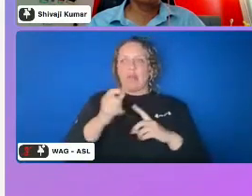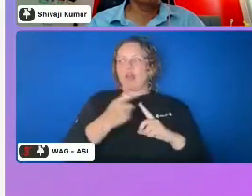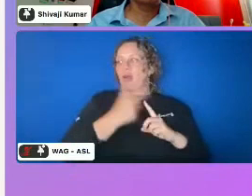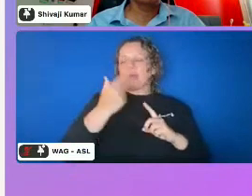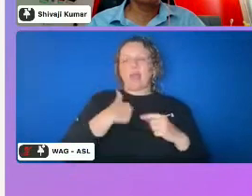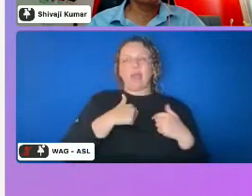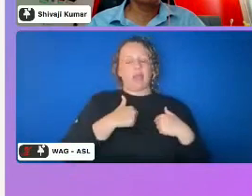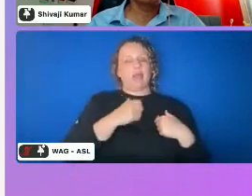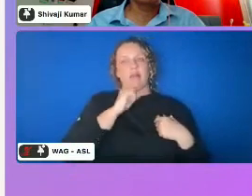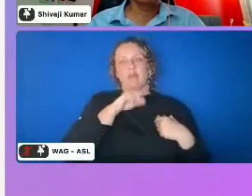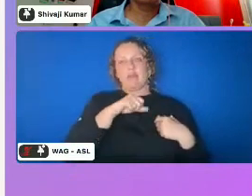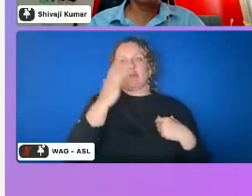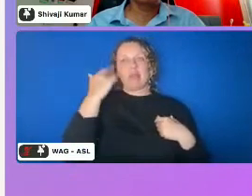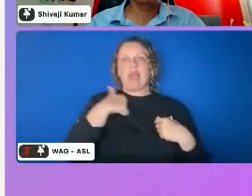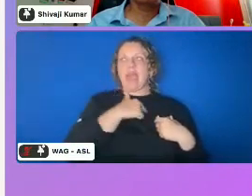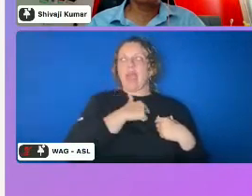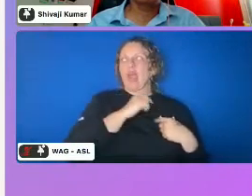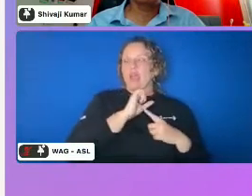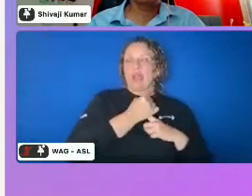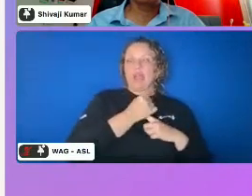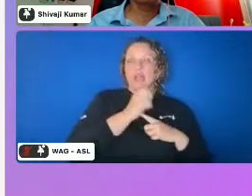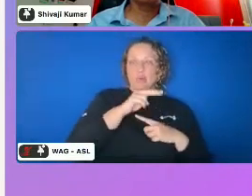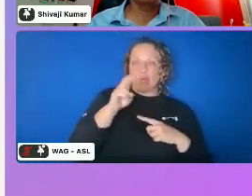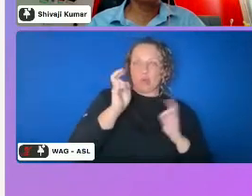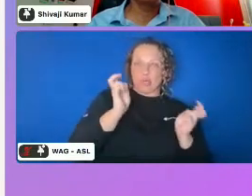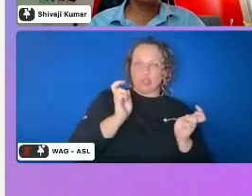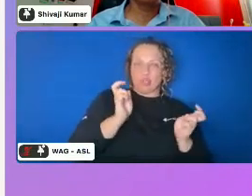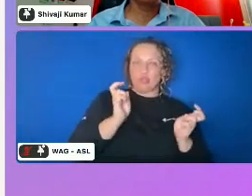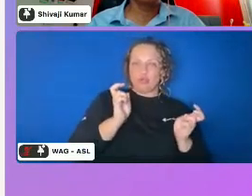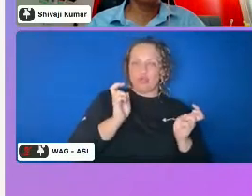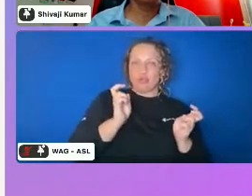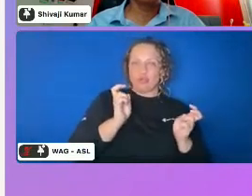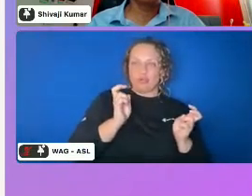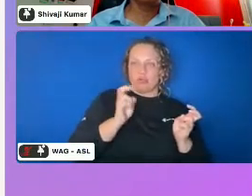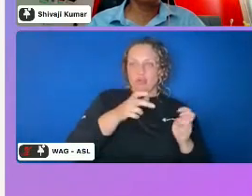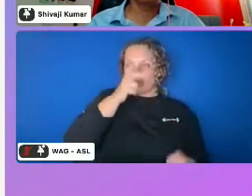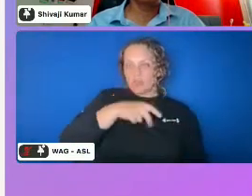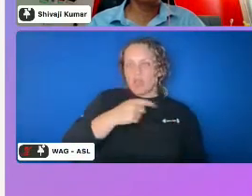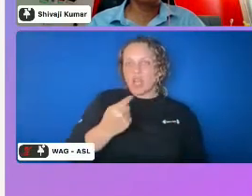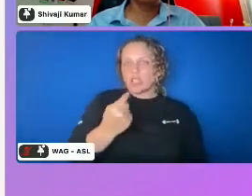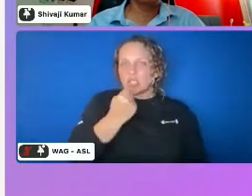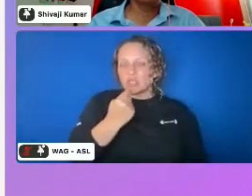We had 22 issues at one point. That sucks you have to click share 22 times.